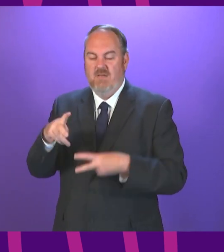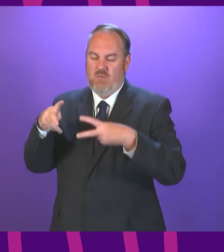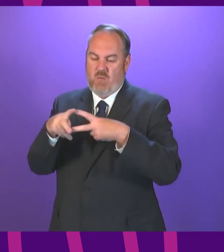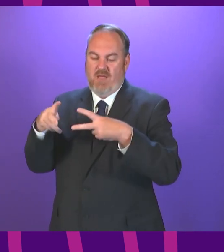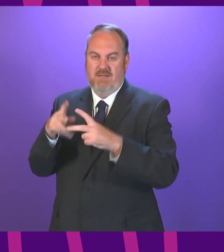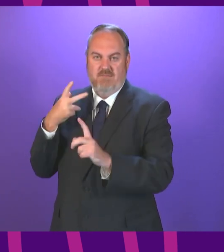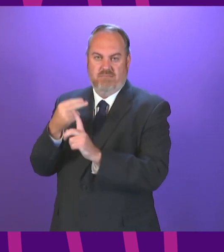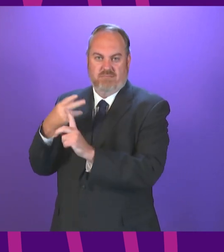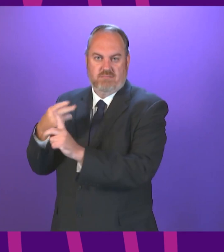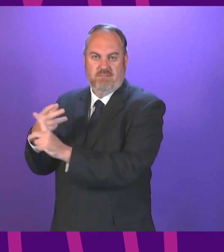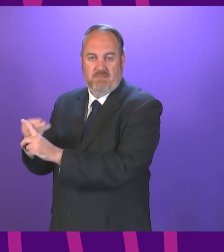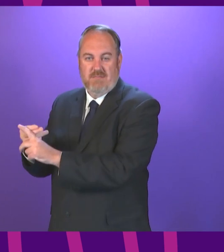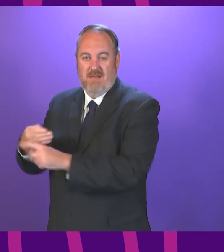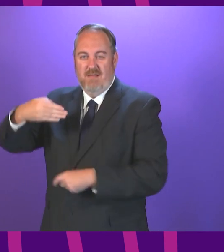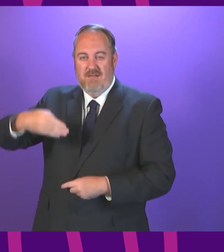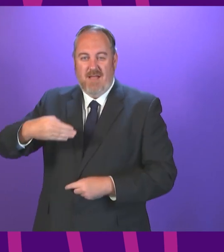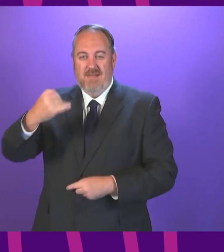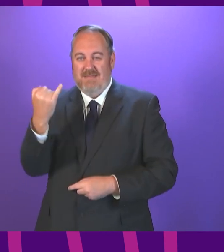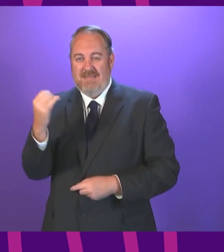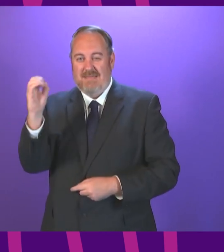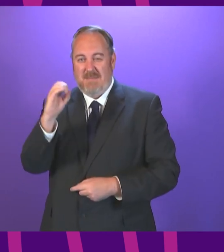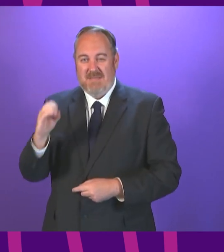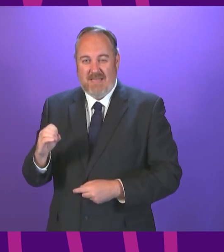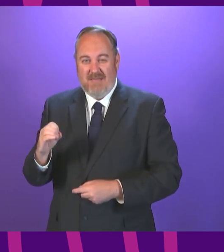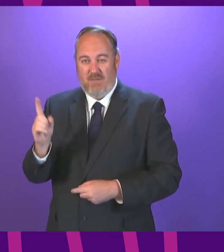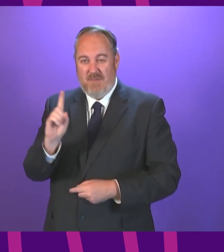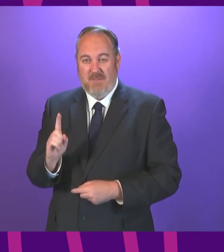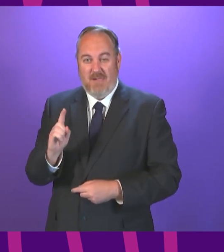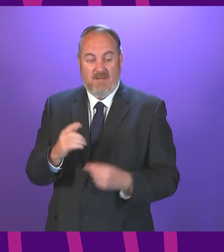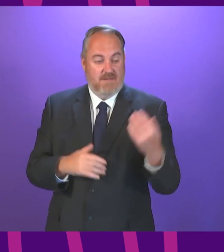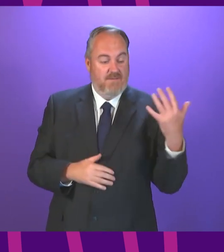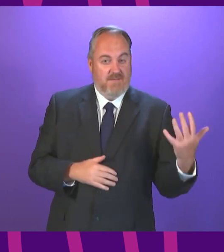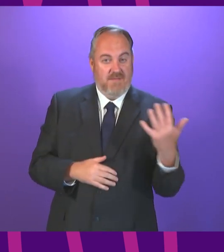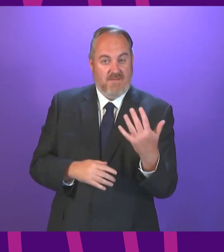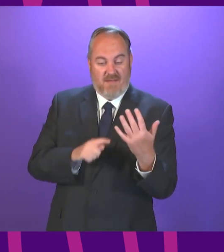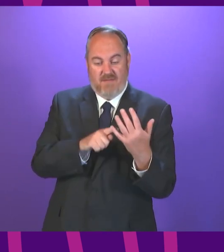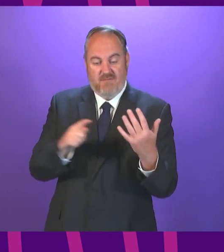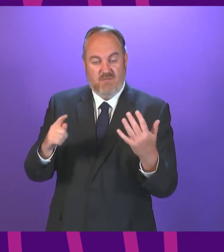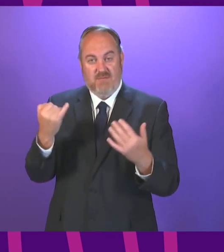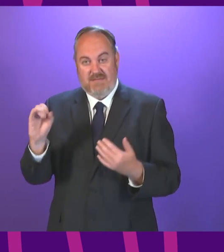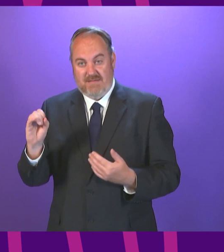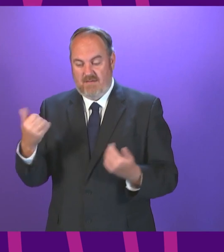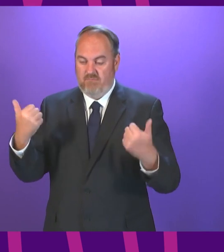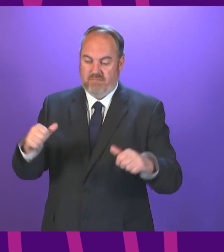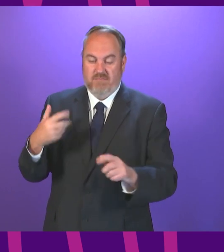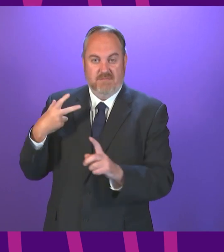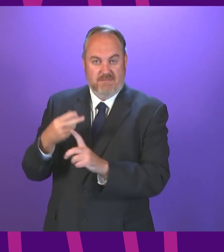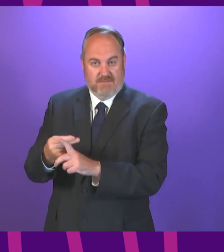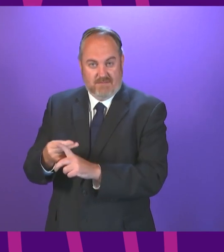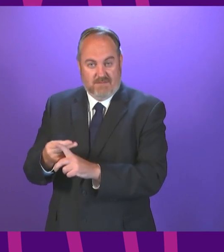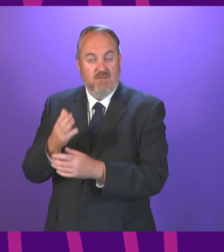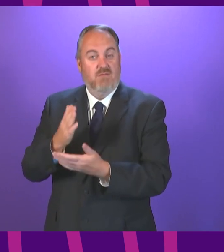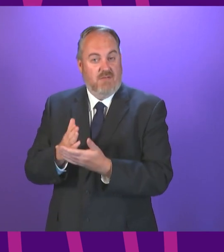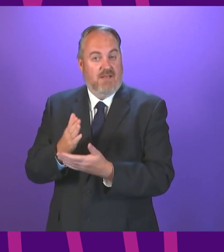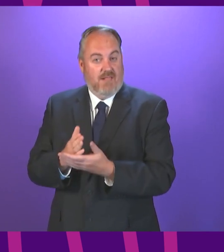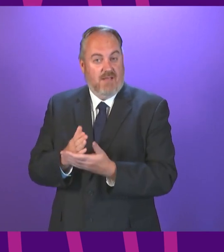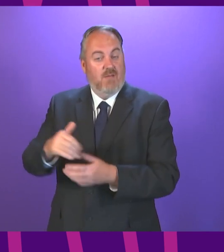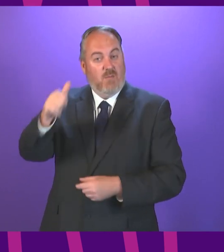is 96 per cent in 55 to 59-year-olds, 89 per cent in 50 to 54-year-olds and 61